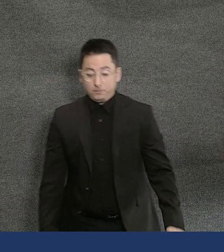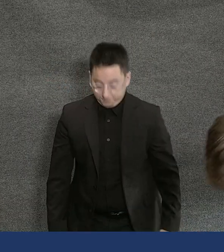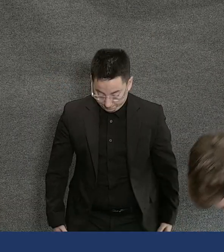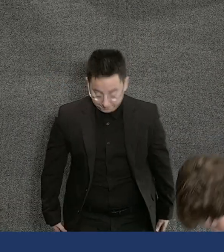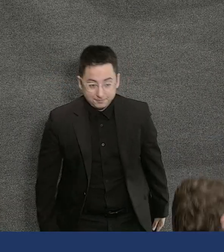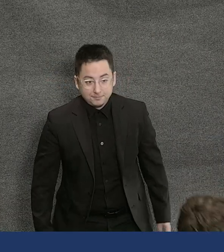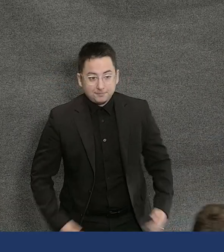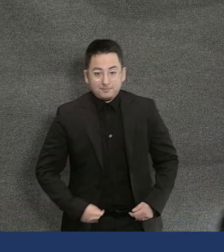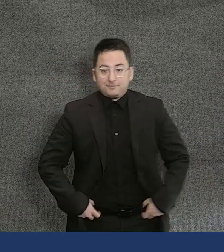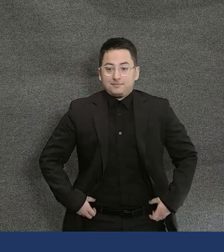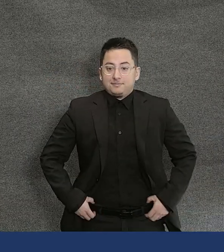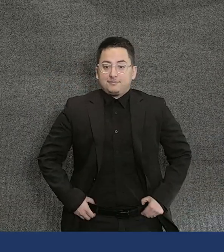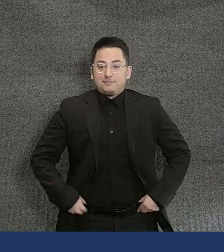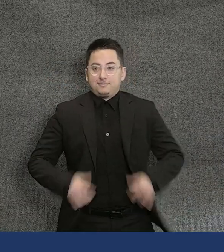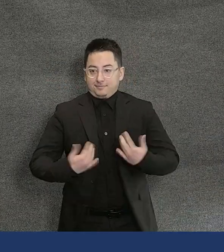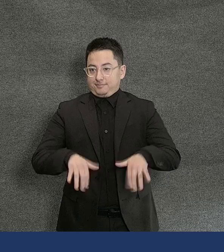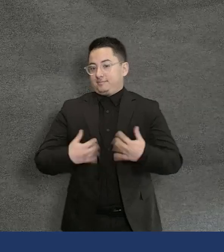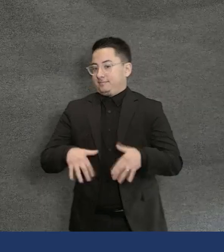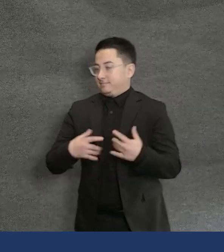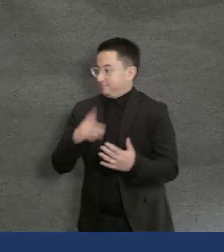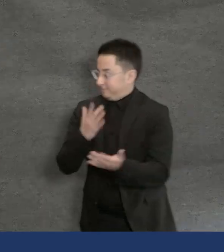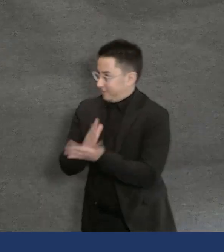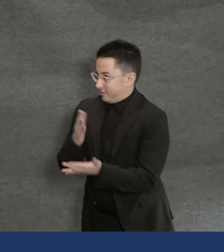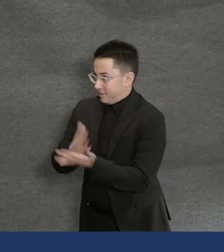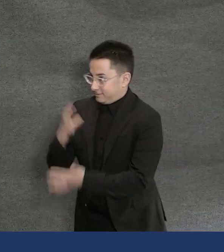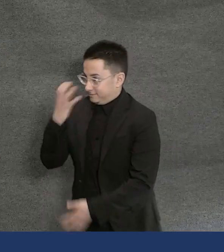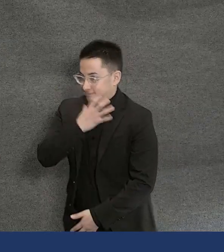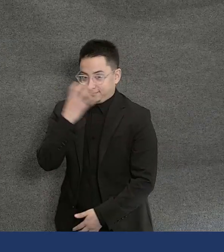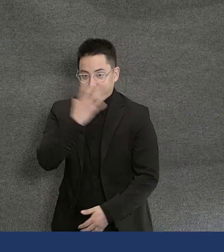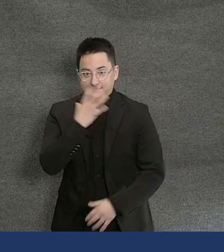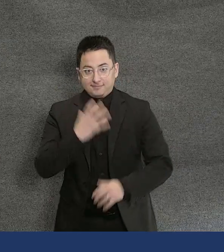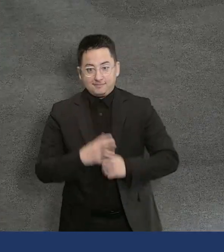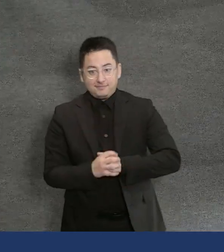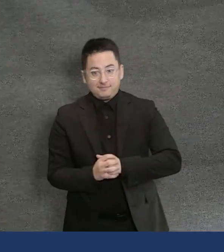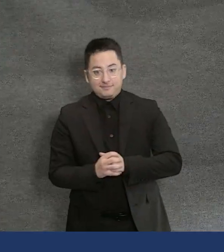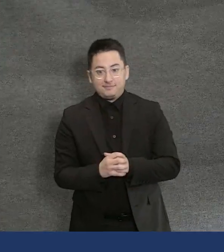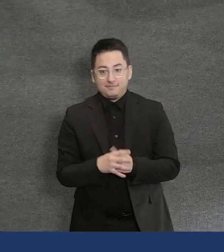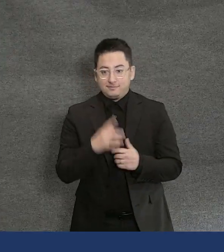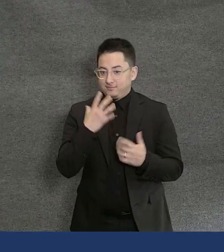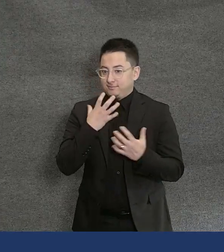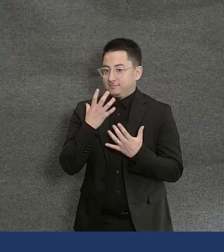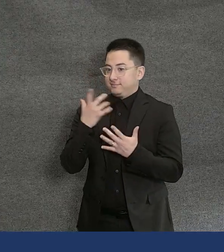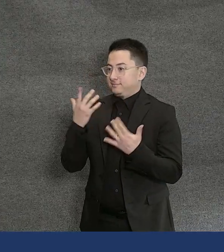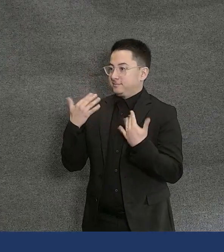All right. always wonderful to hear from the attorney general.